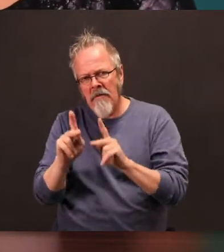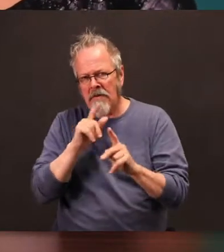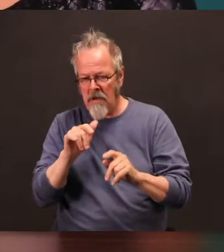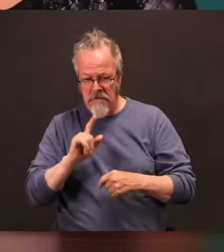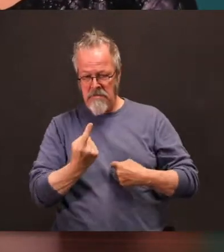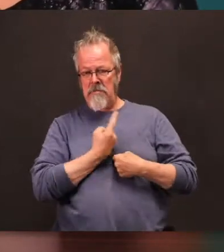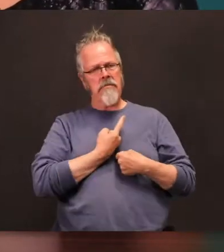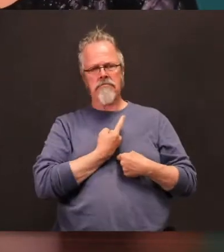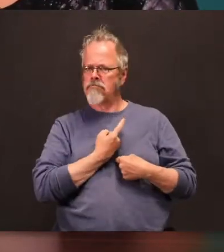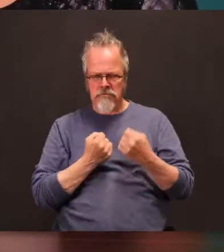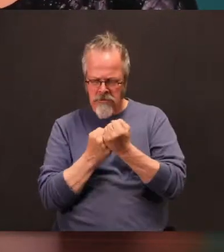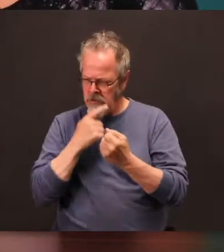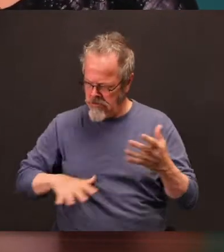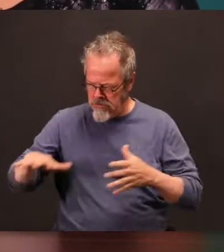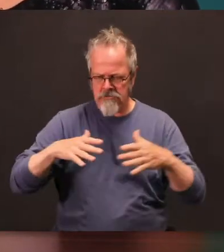not just myself personally.